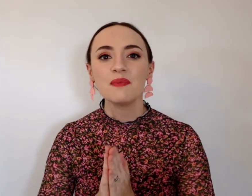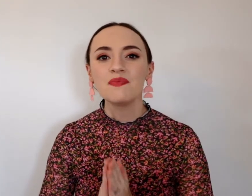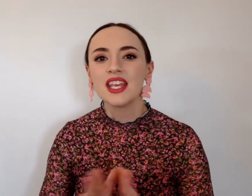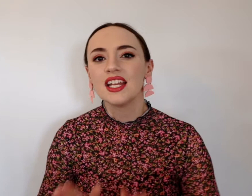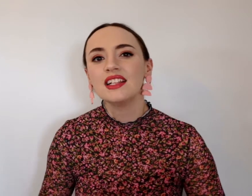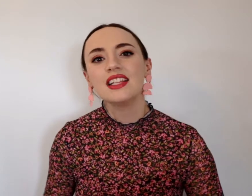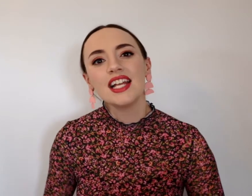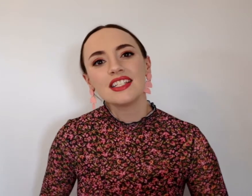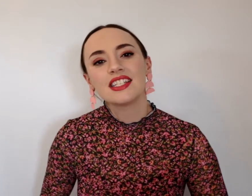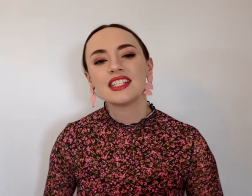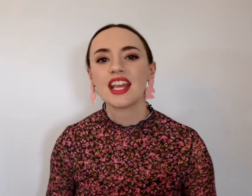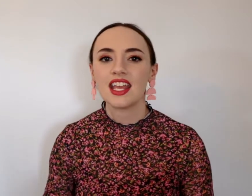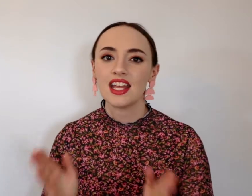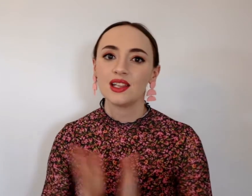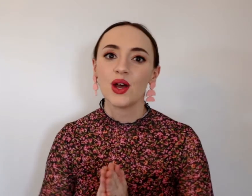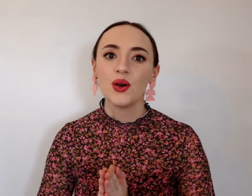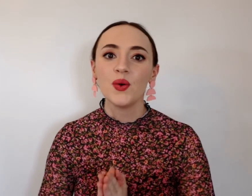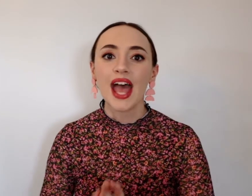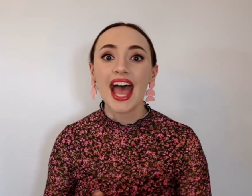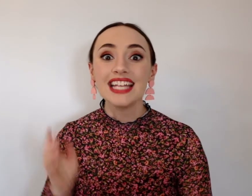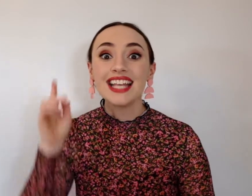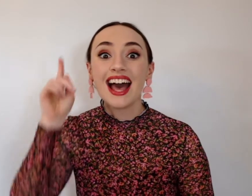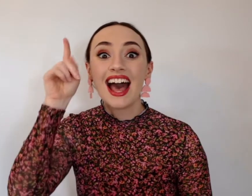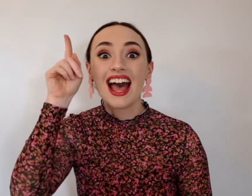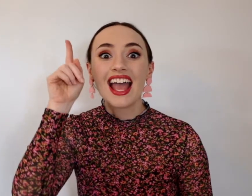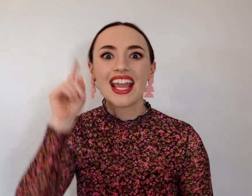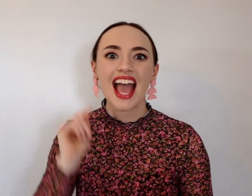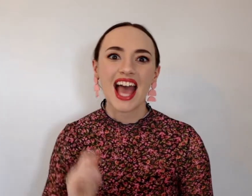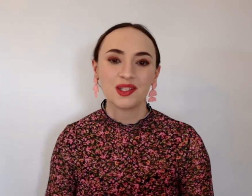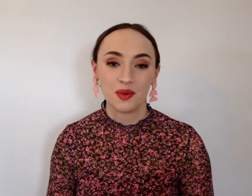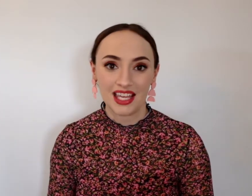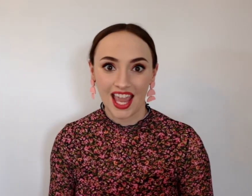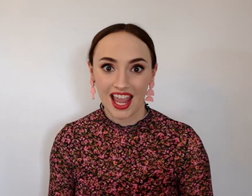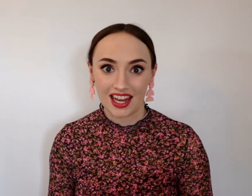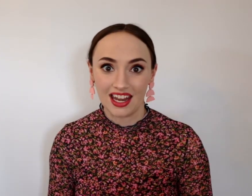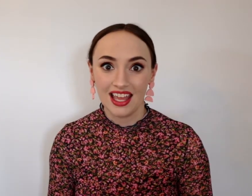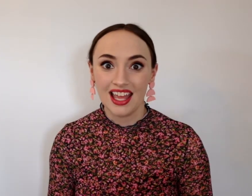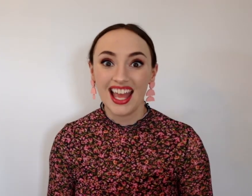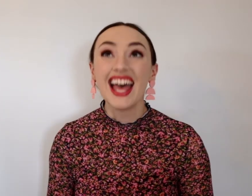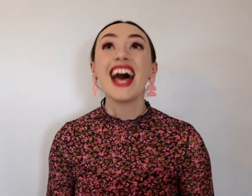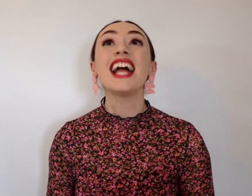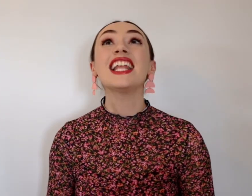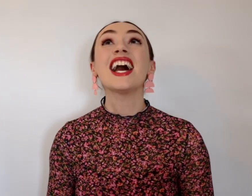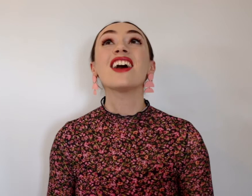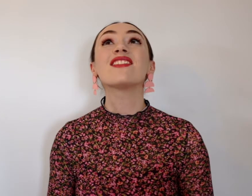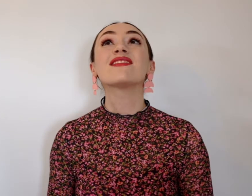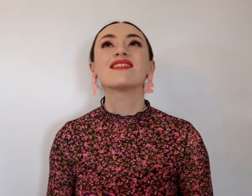Let's say hello as high as we can Hello!